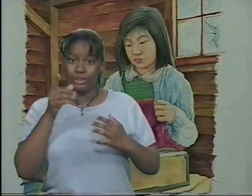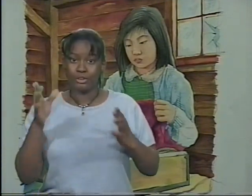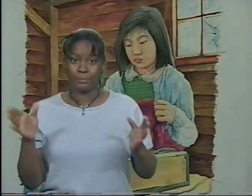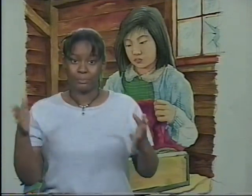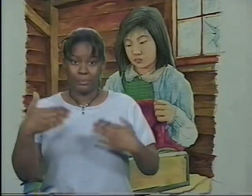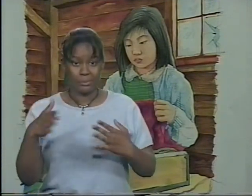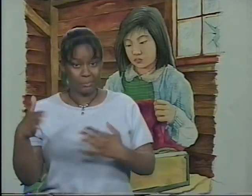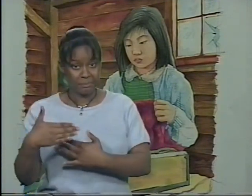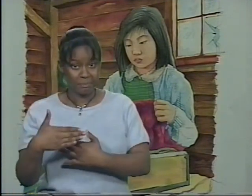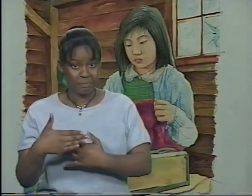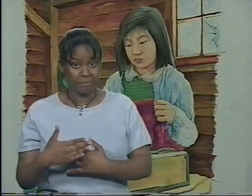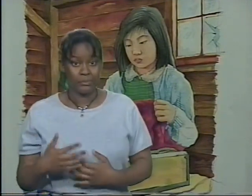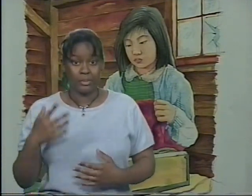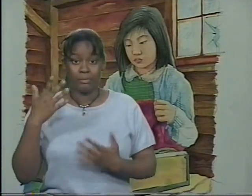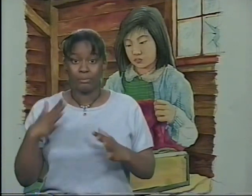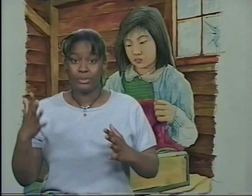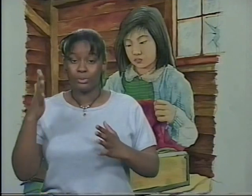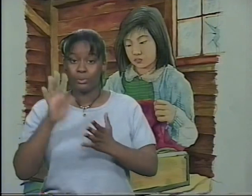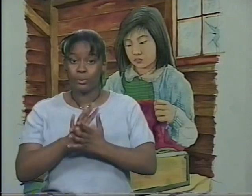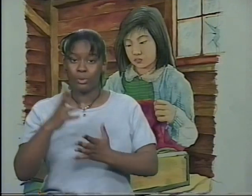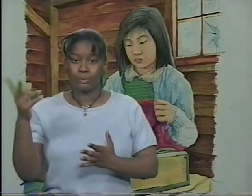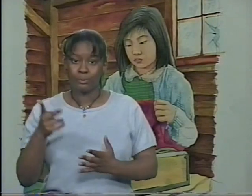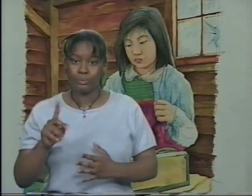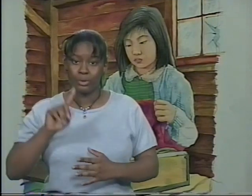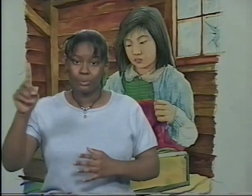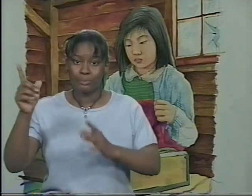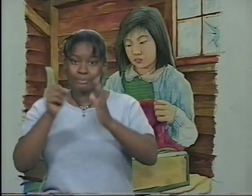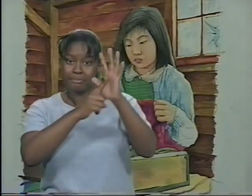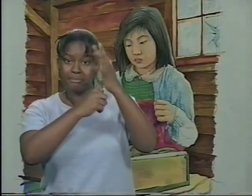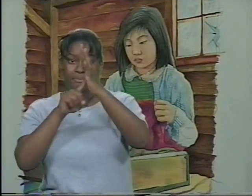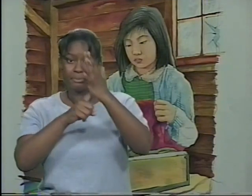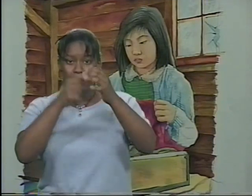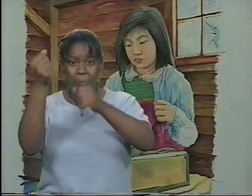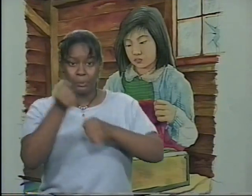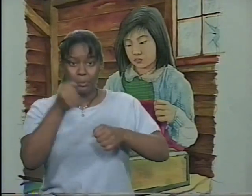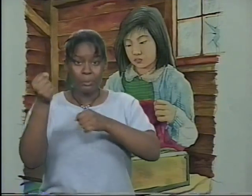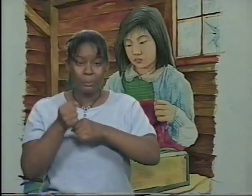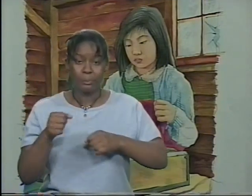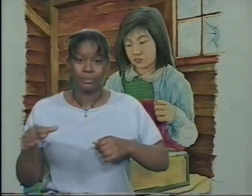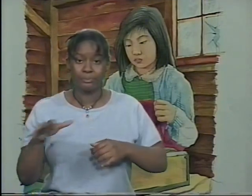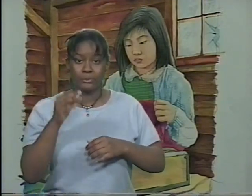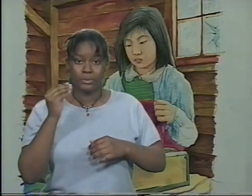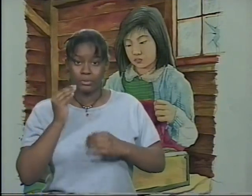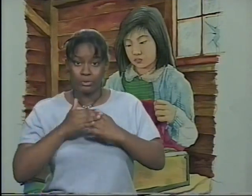They'd had matching lunch boxes, too. And after school they'd gone to fly kites in the